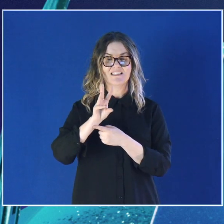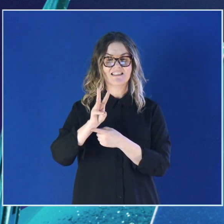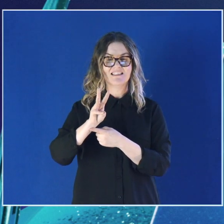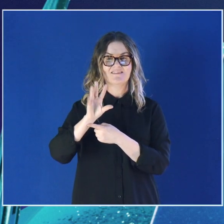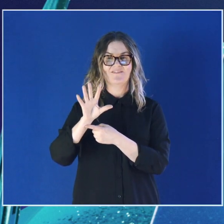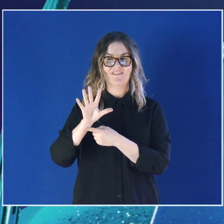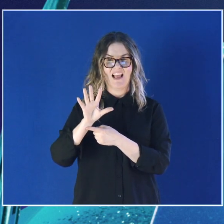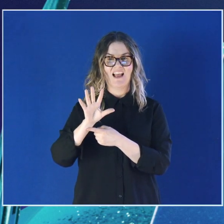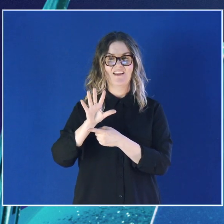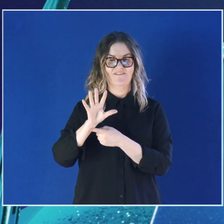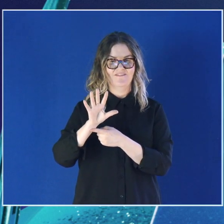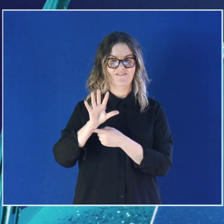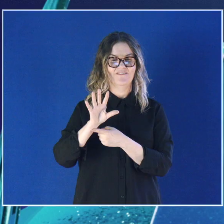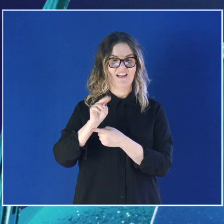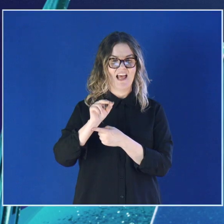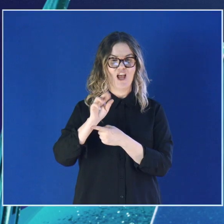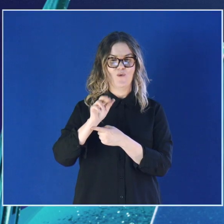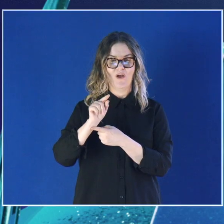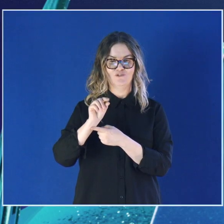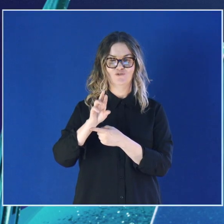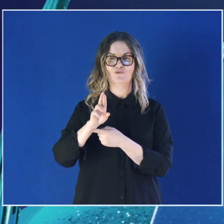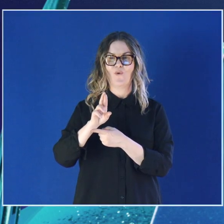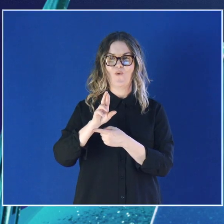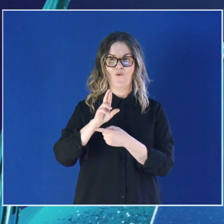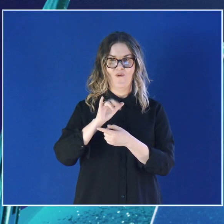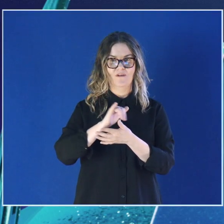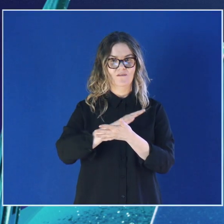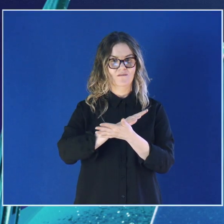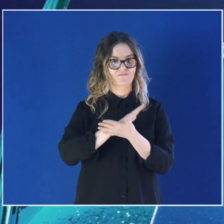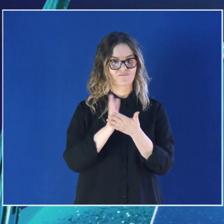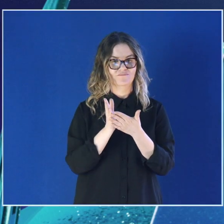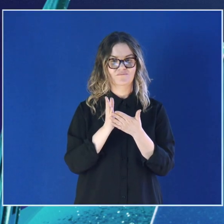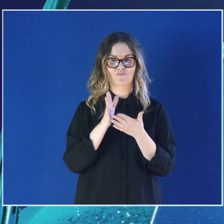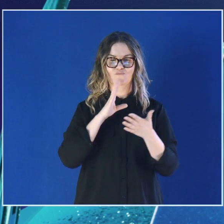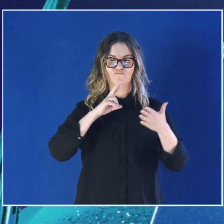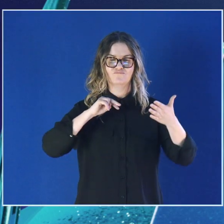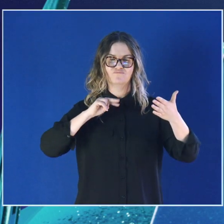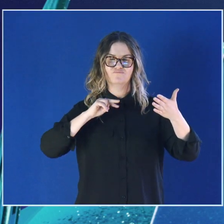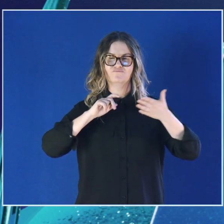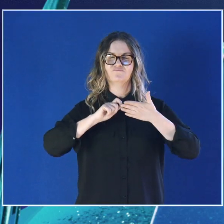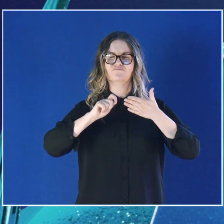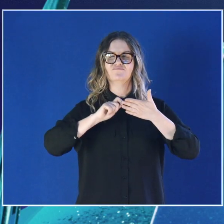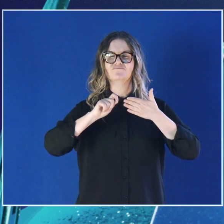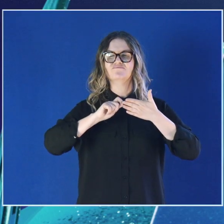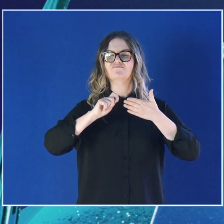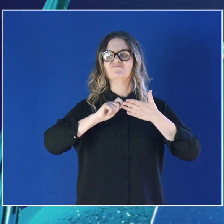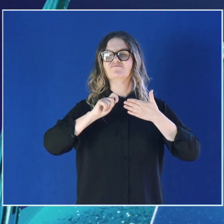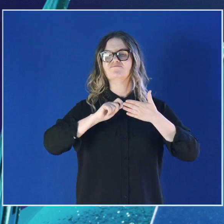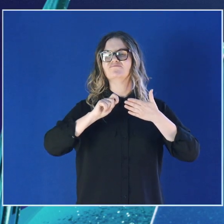In Word, reading and writing are seamless, with clear feedback, smooth navigation, intuitive spelling,